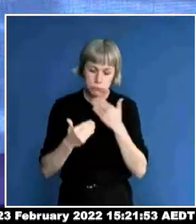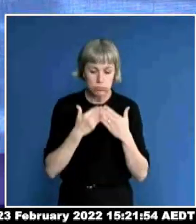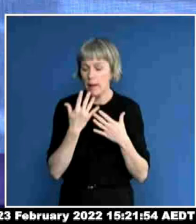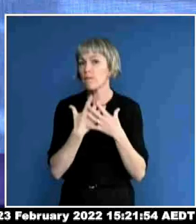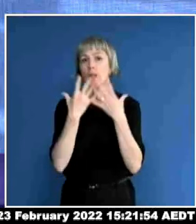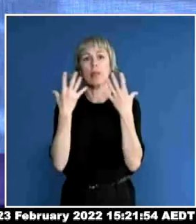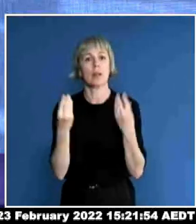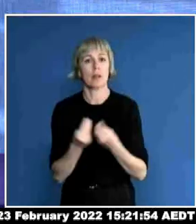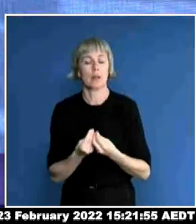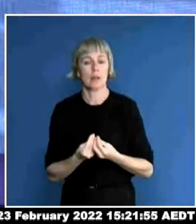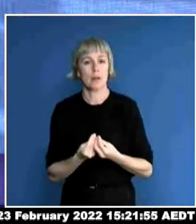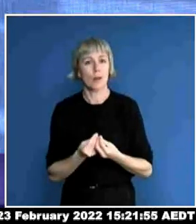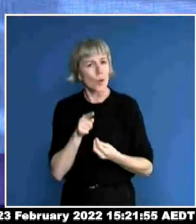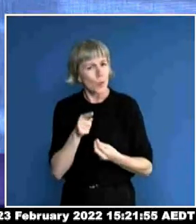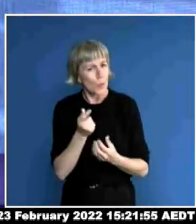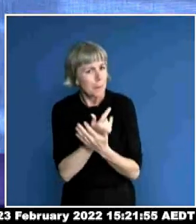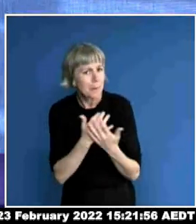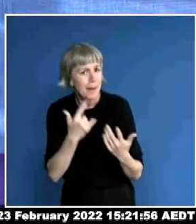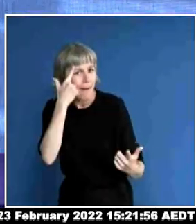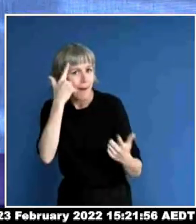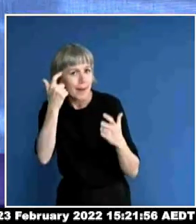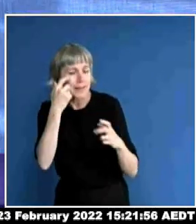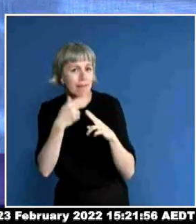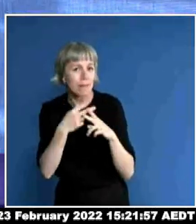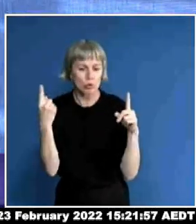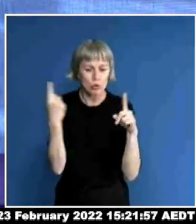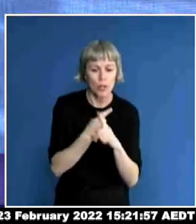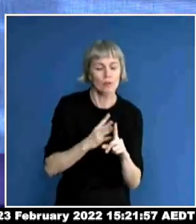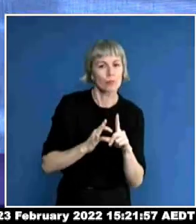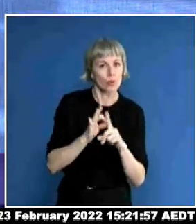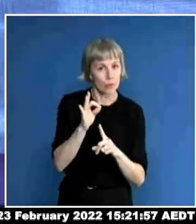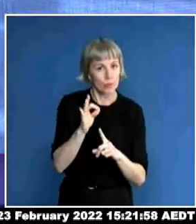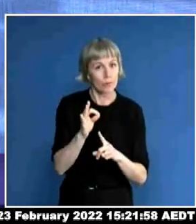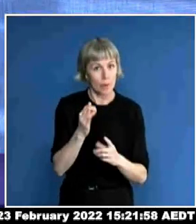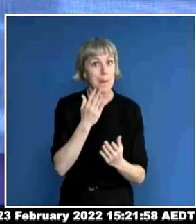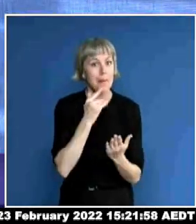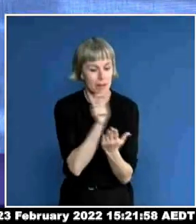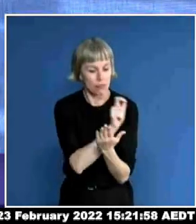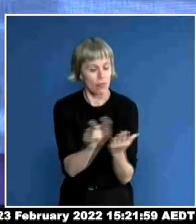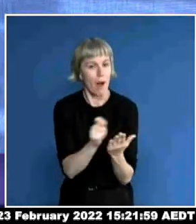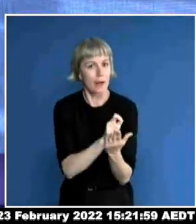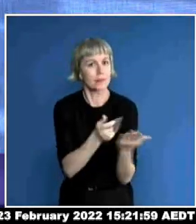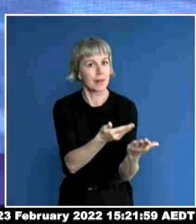are going to write them down and we will be able to provide them to the Commissioners following this hearing. MZIA: Three-day hearing.